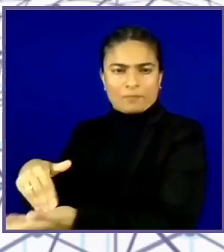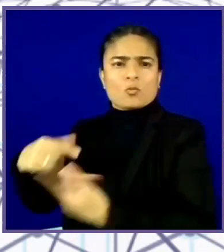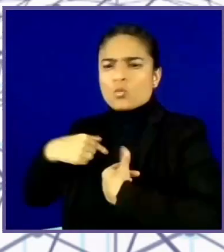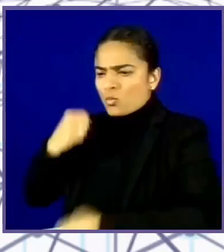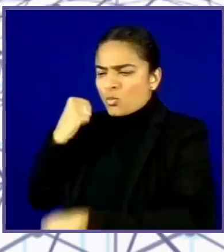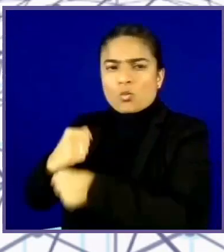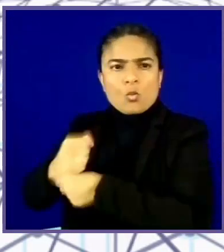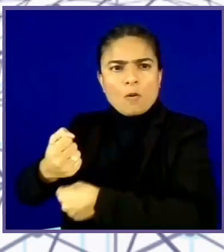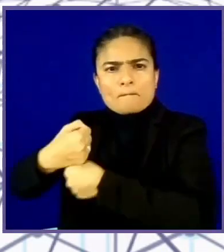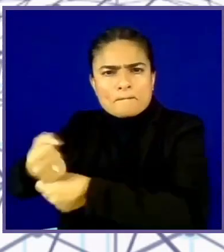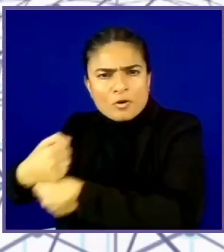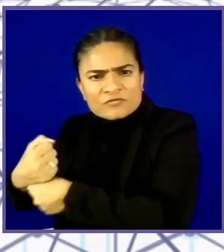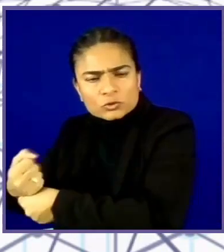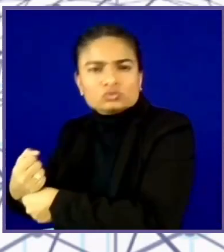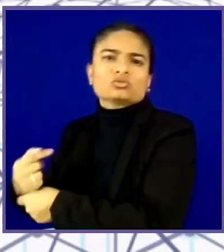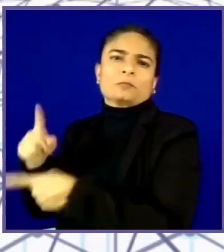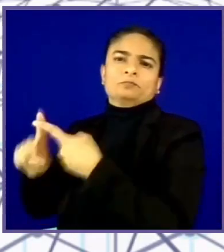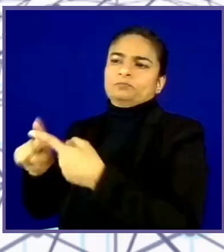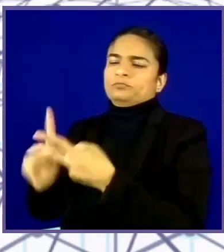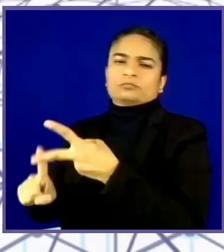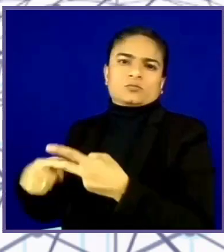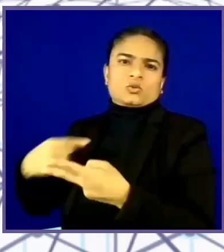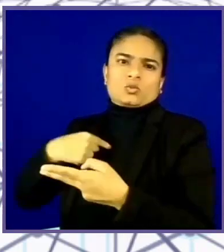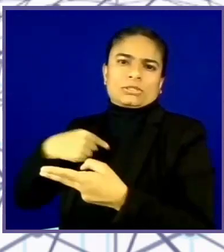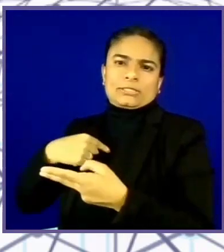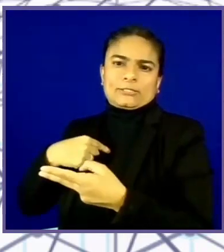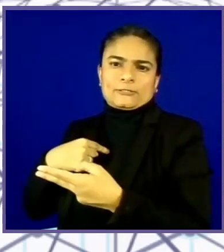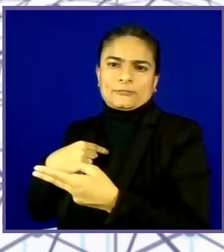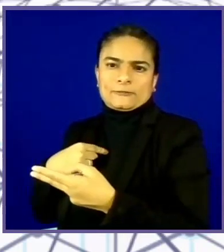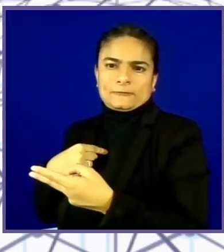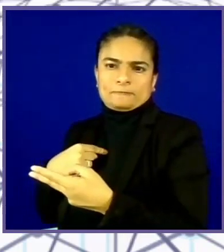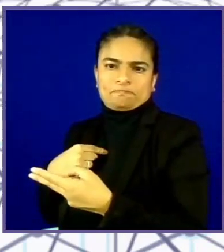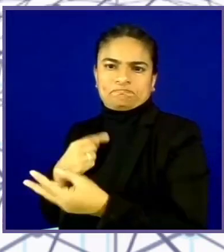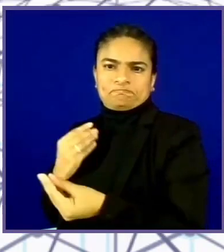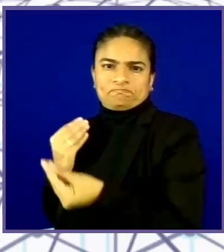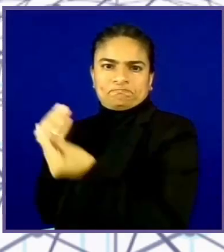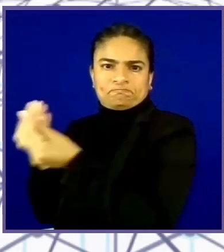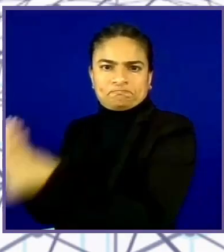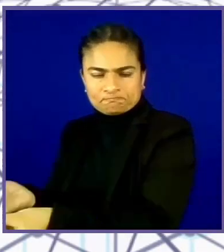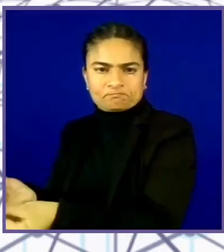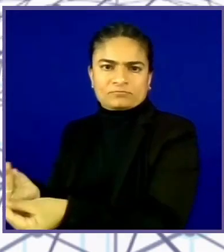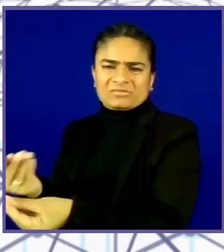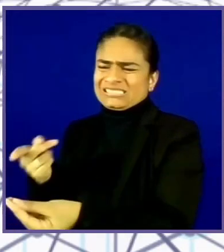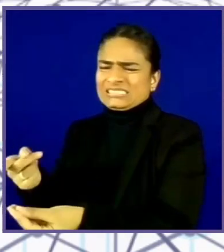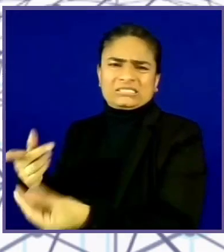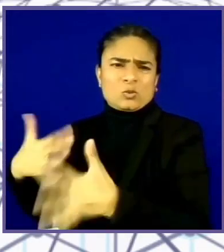We as a university are collaborating with local prosthetic centres, occupational therapists and manufacturing centres.